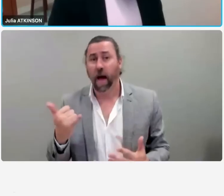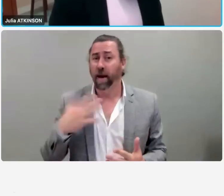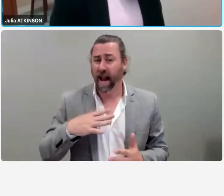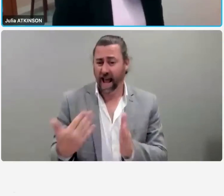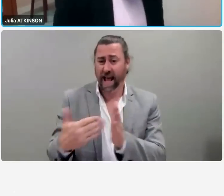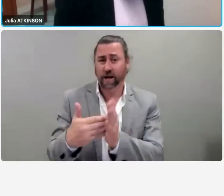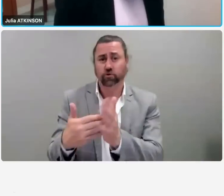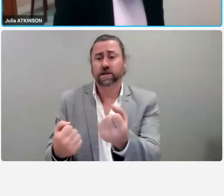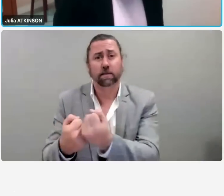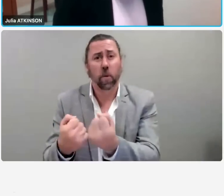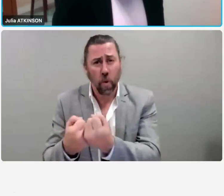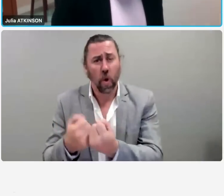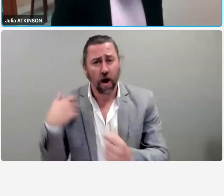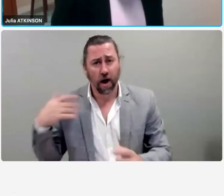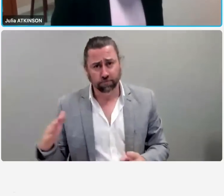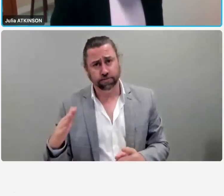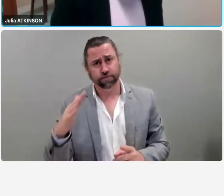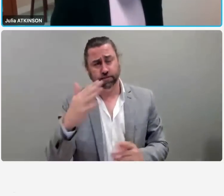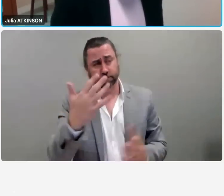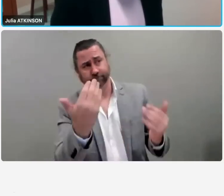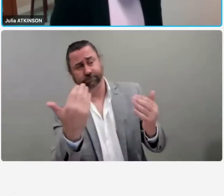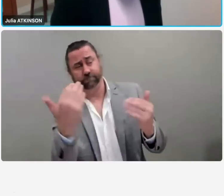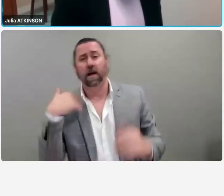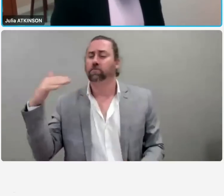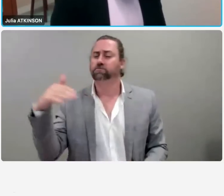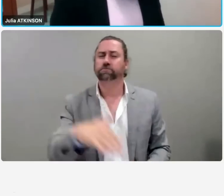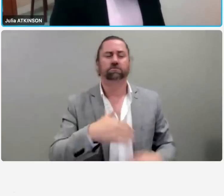times when less support is needed. So the model needs to enable people to get surge